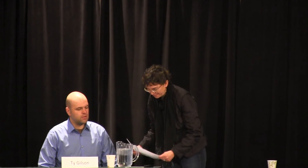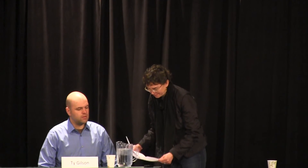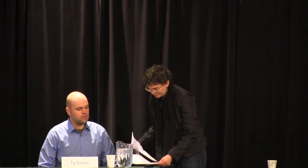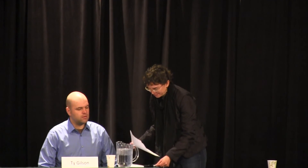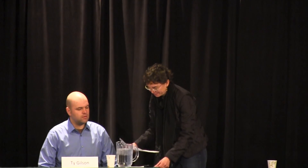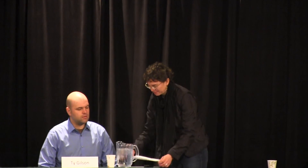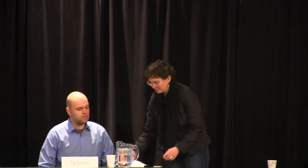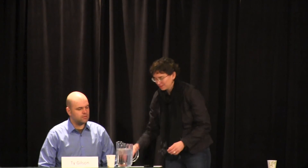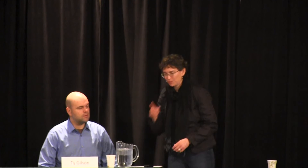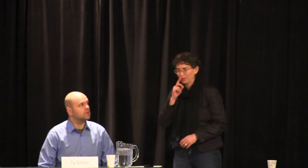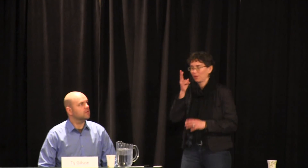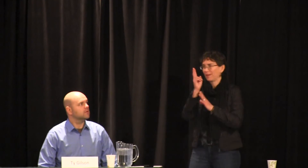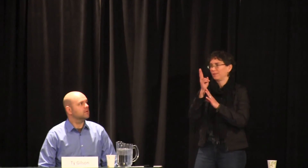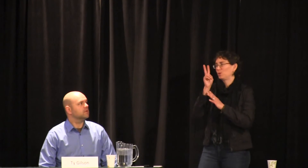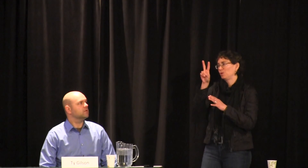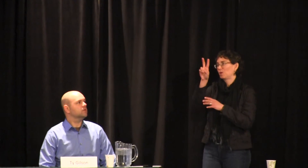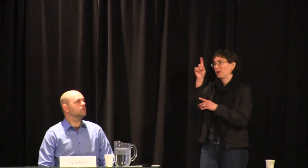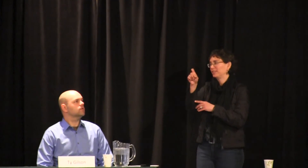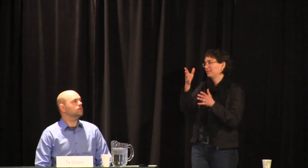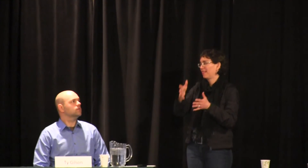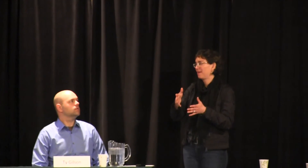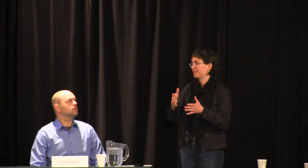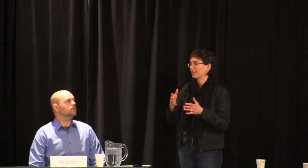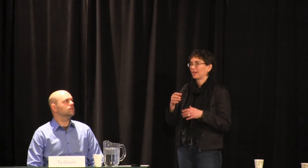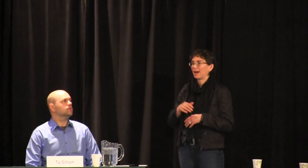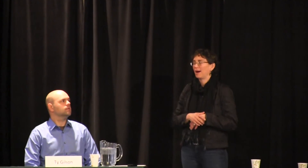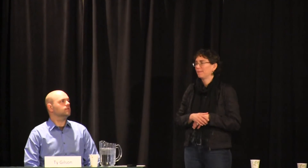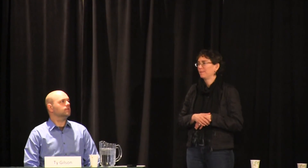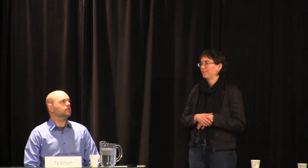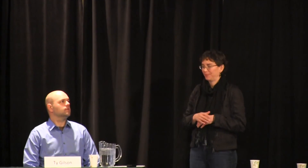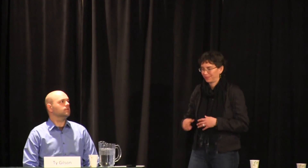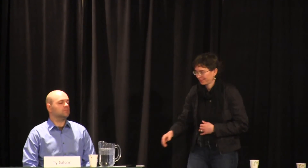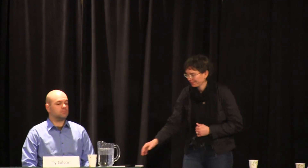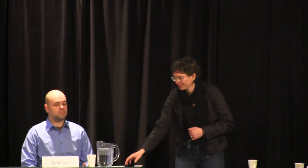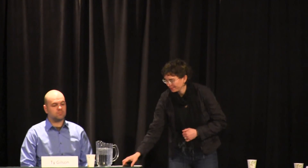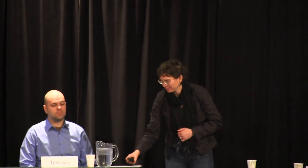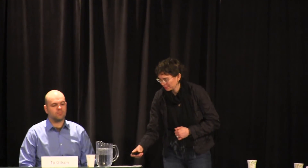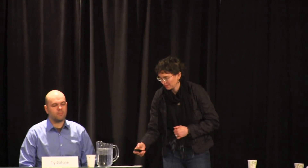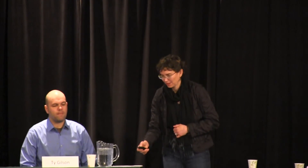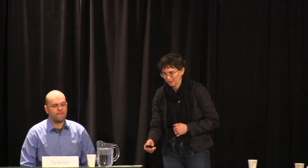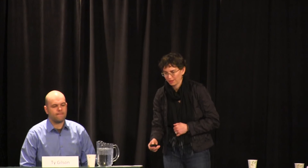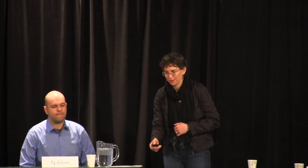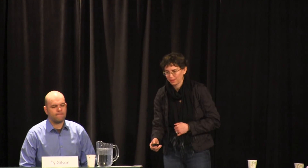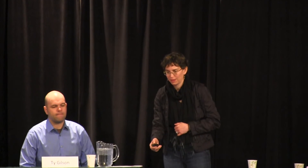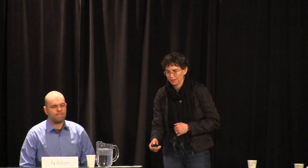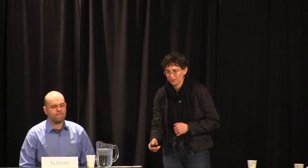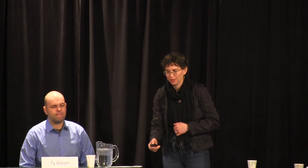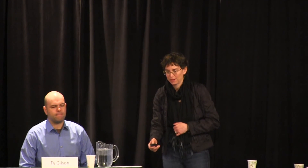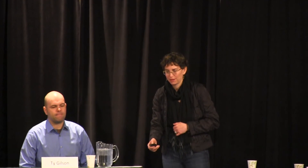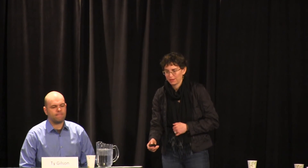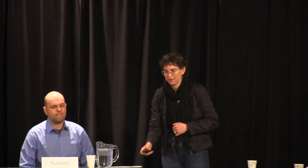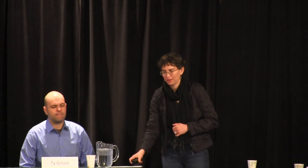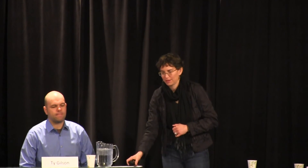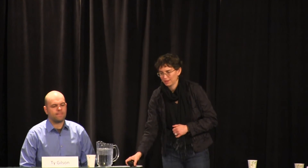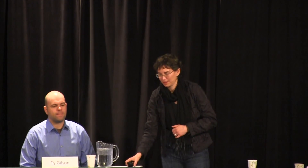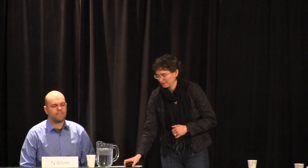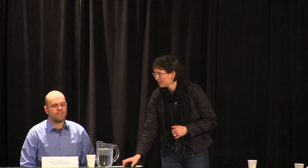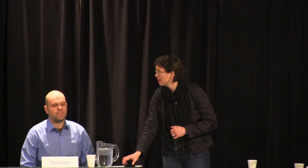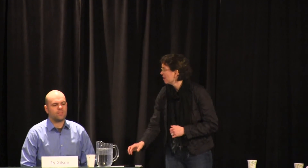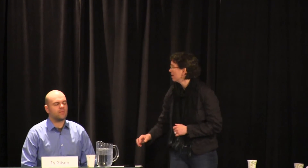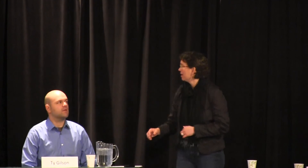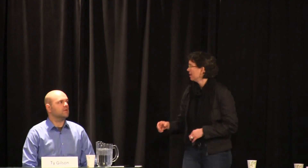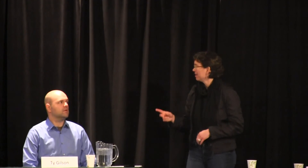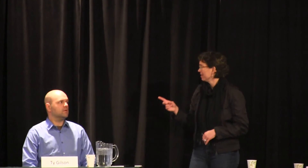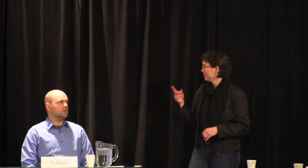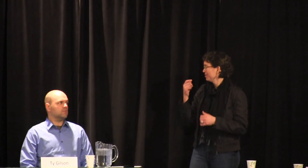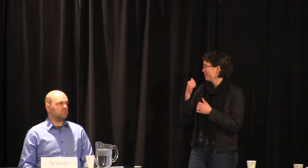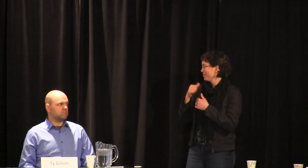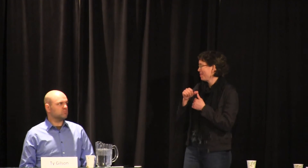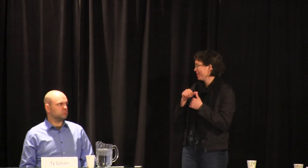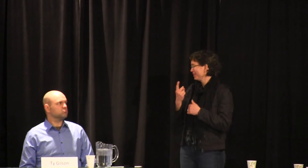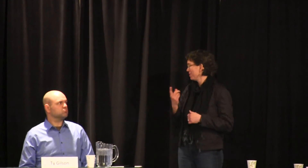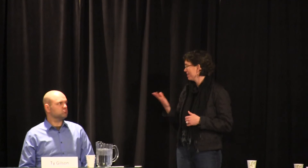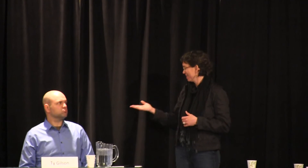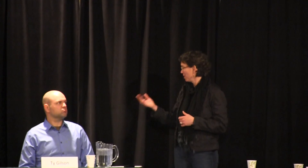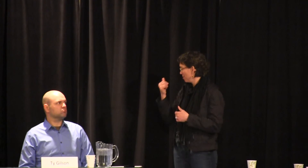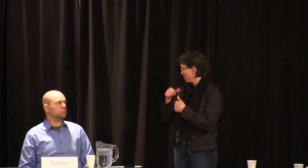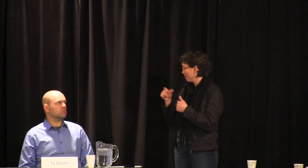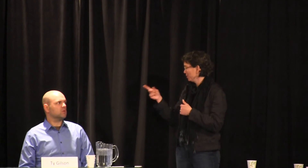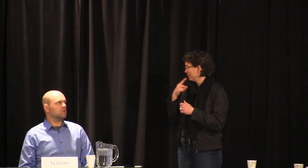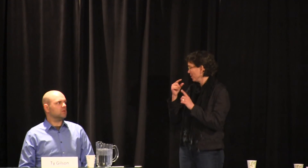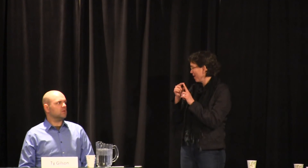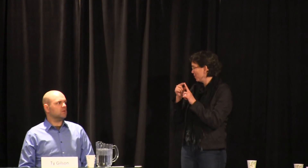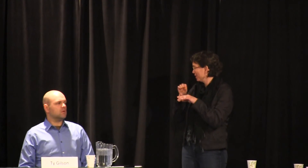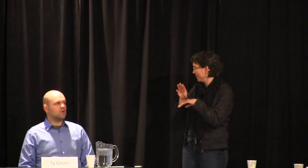Okay be we have two questions left.